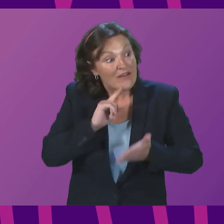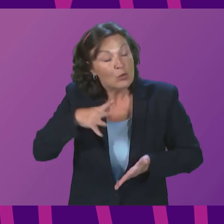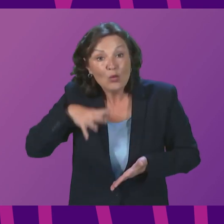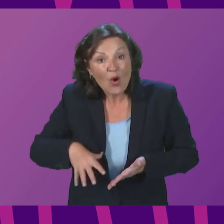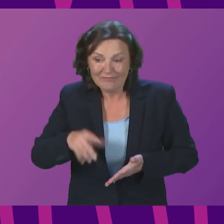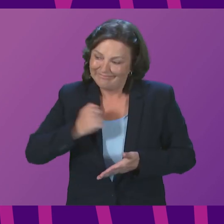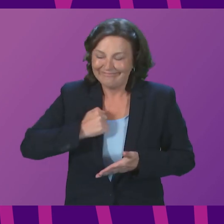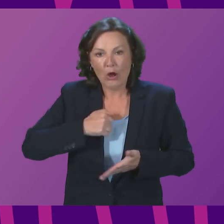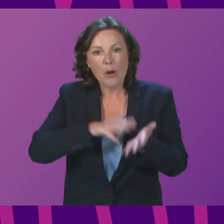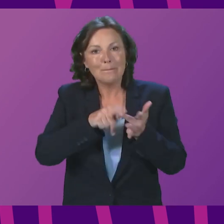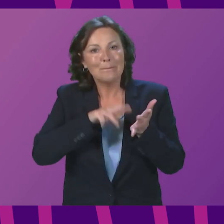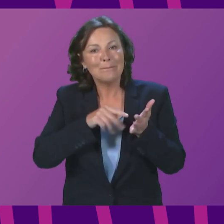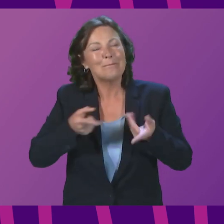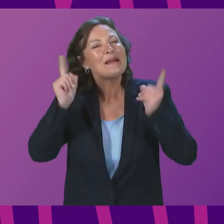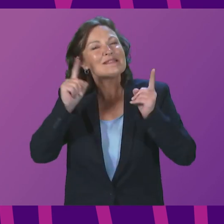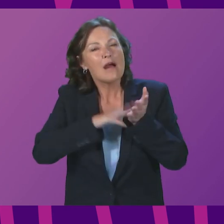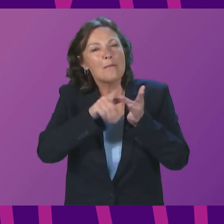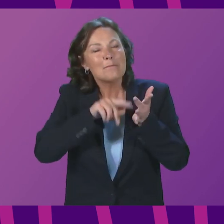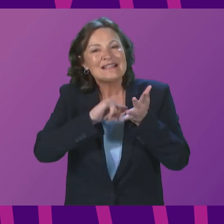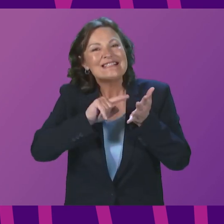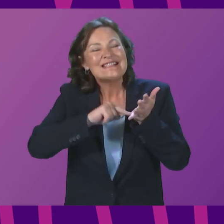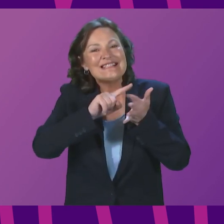probably also to the complaints procedure that is in place.